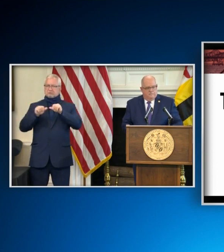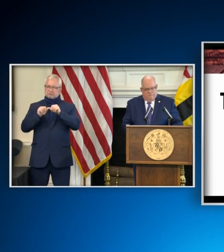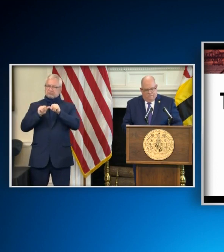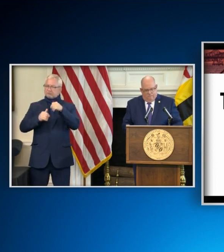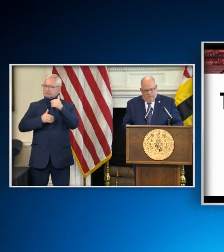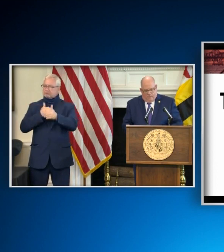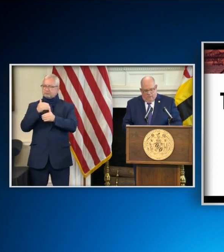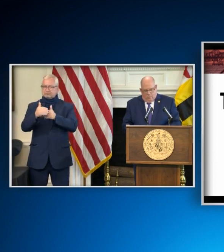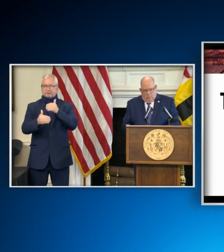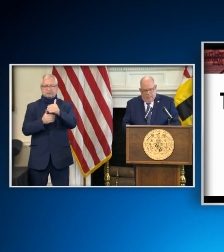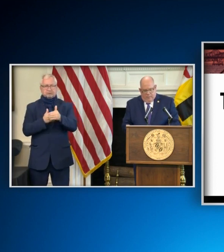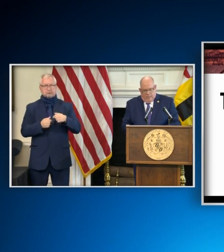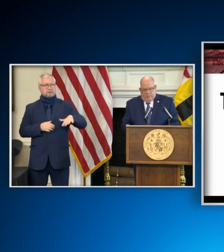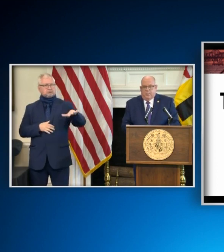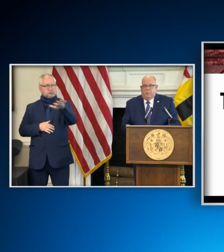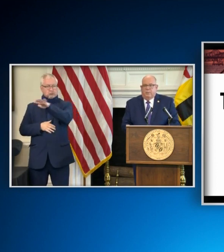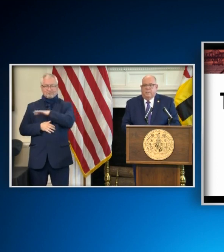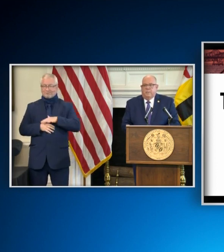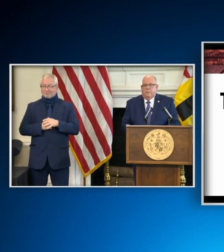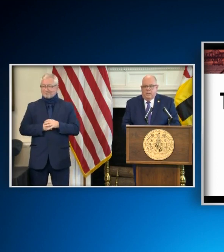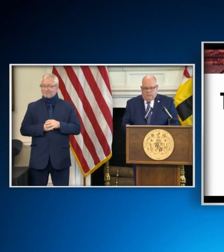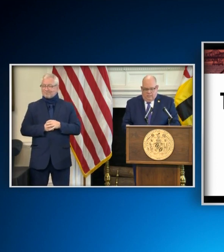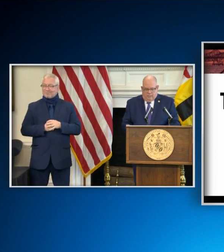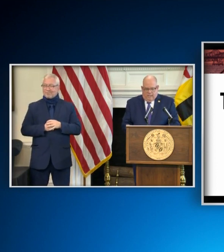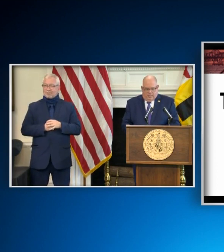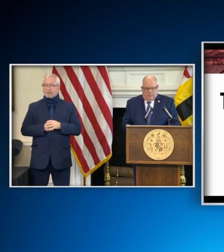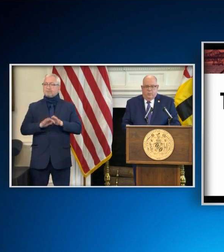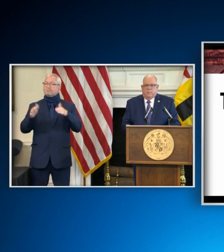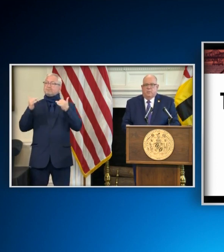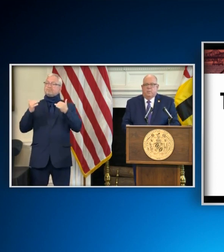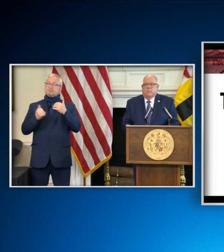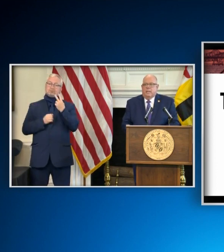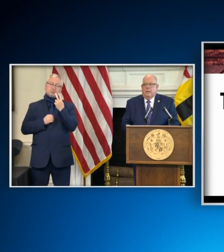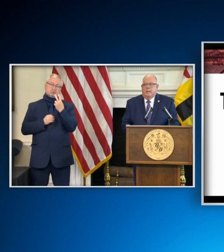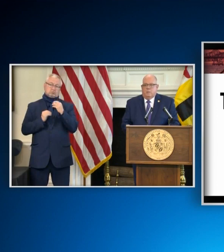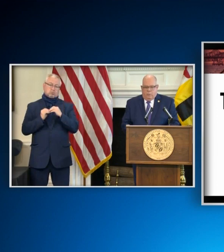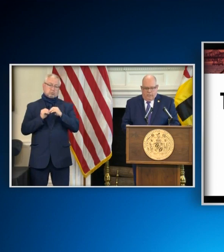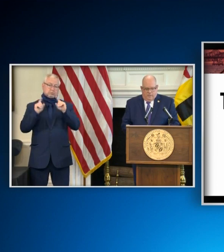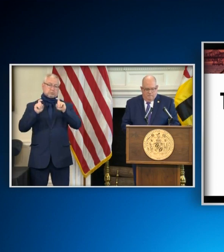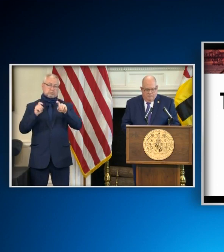AND WE ARE CONTINUING TO DRAMATICALLY EXPAND TESTING CAPACITY.